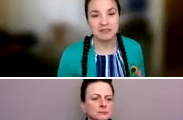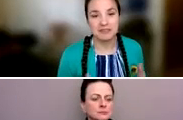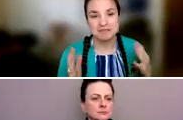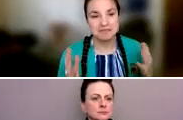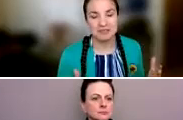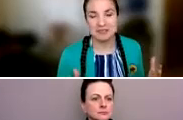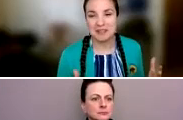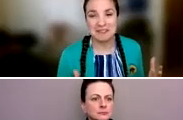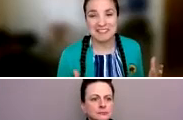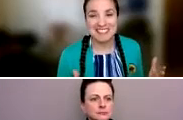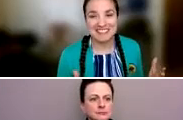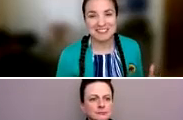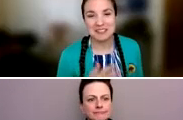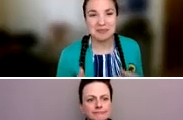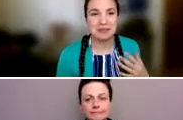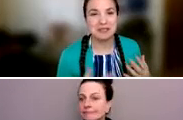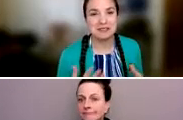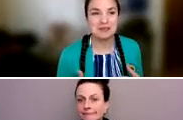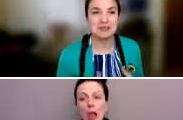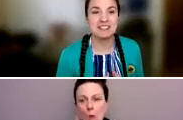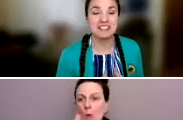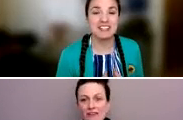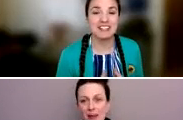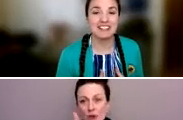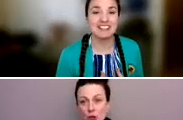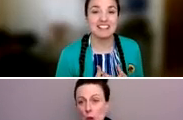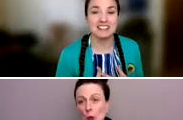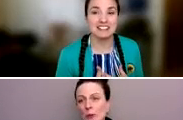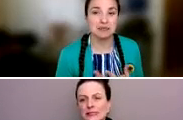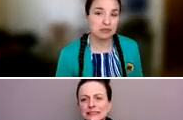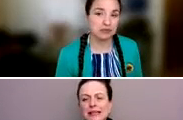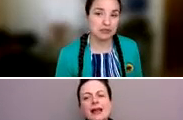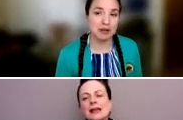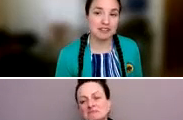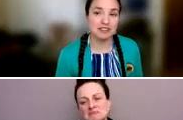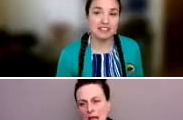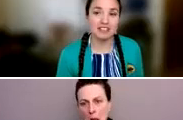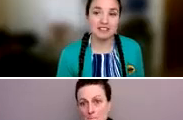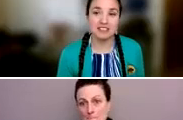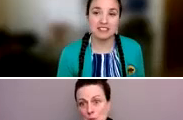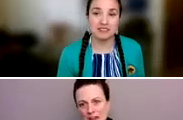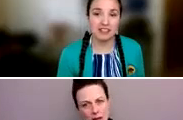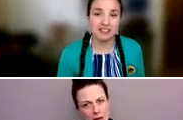You will have the slides available, this is where we say that it is a proven model. Native CDFIs,